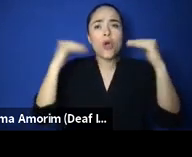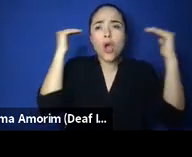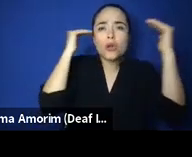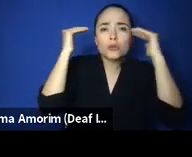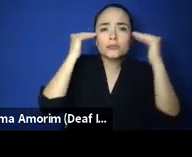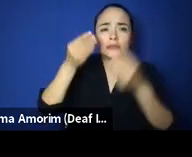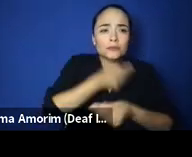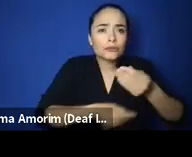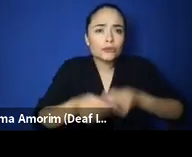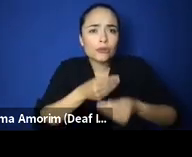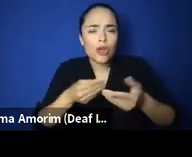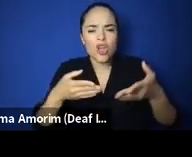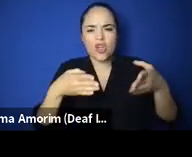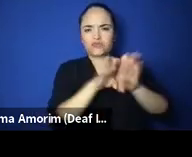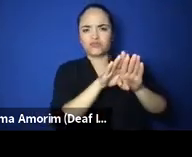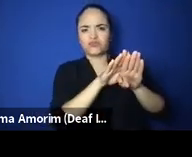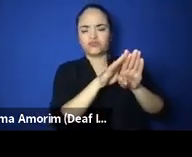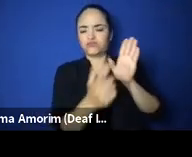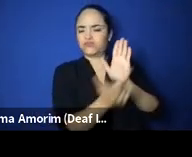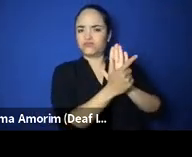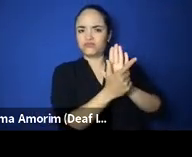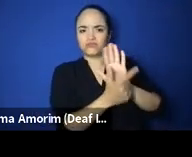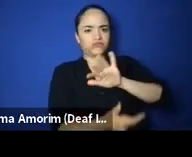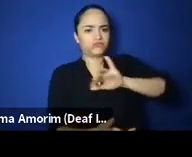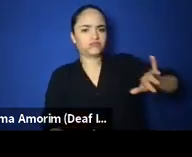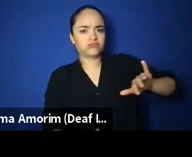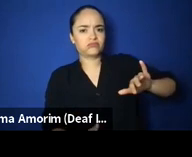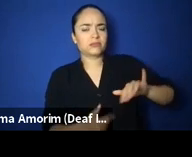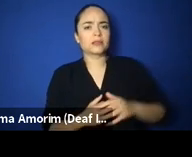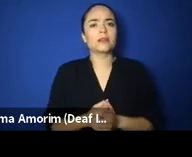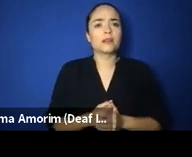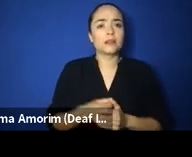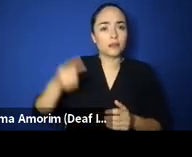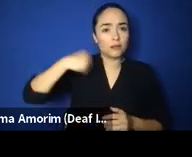and residential schools, as you're learning about, came along, and where all Indigenous People were